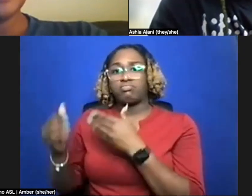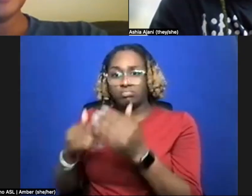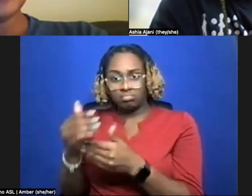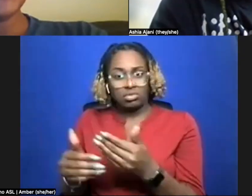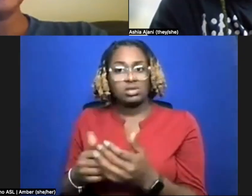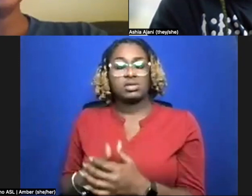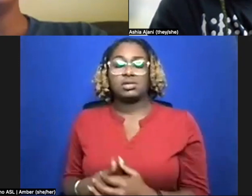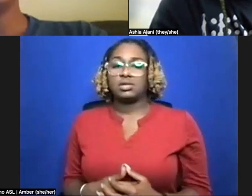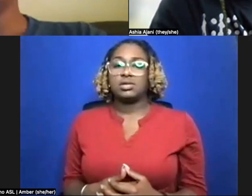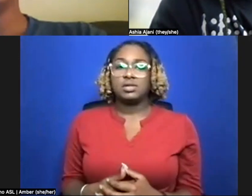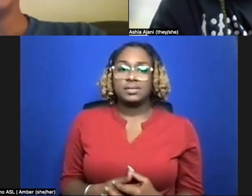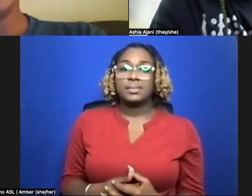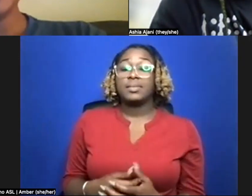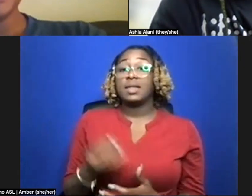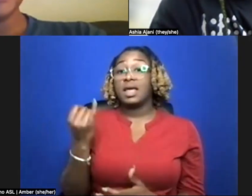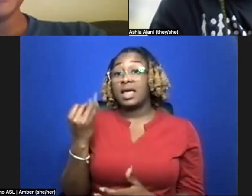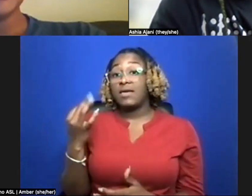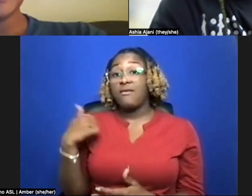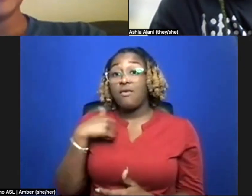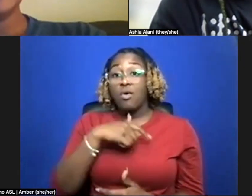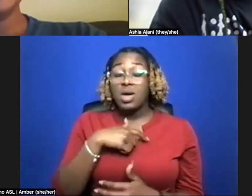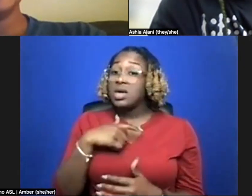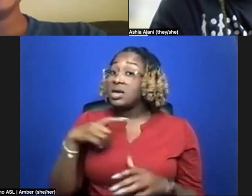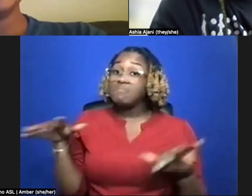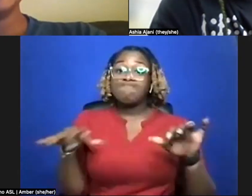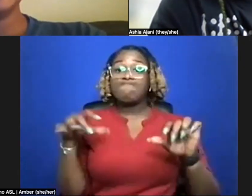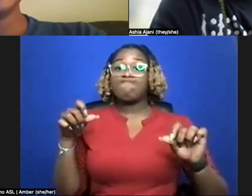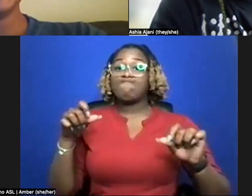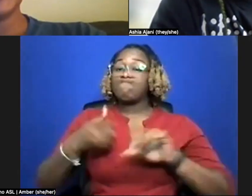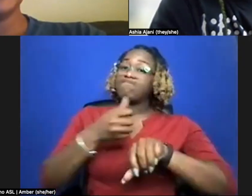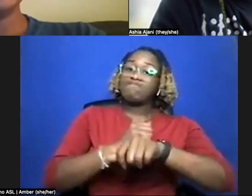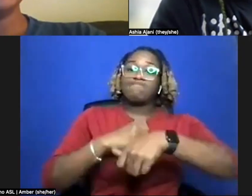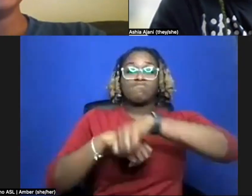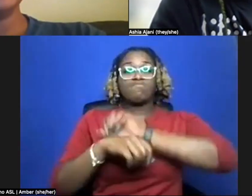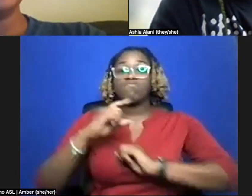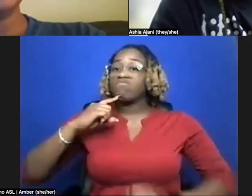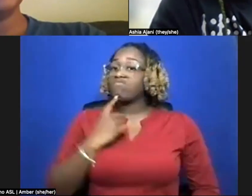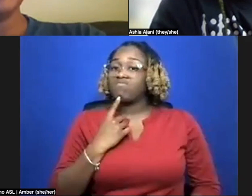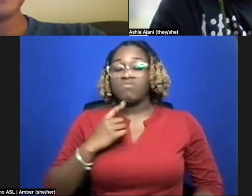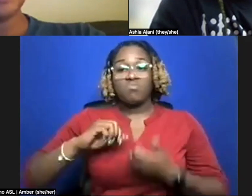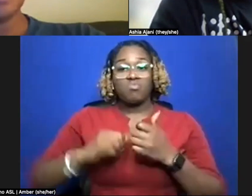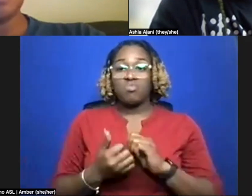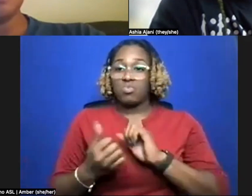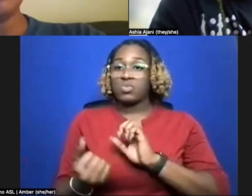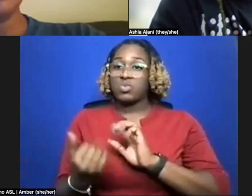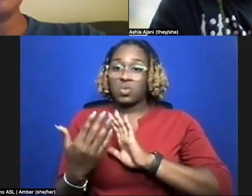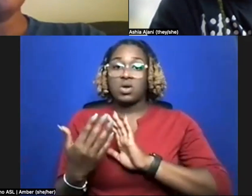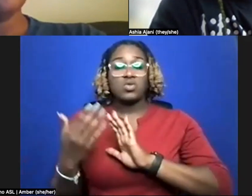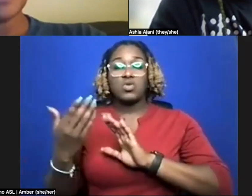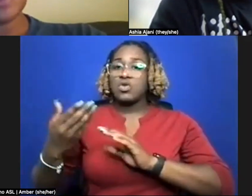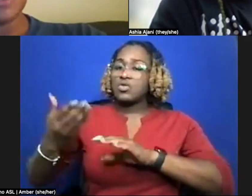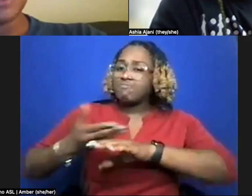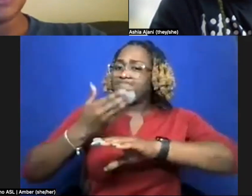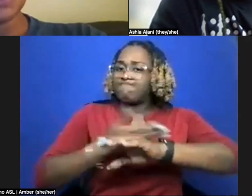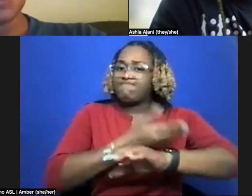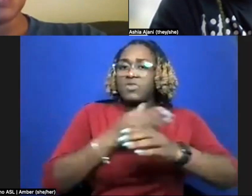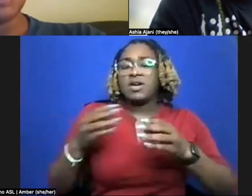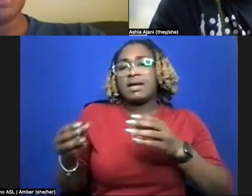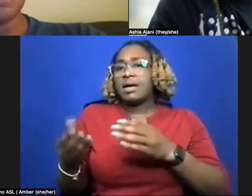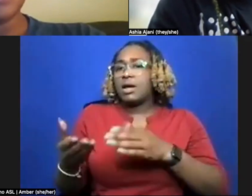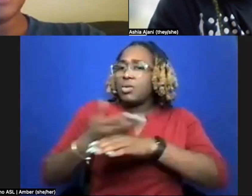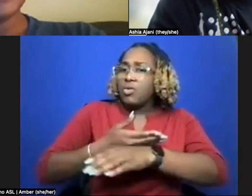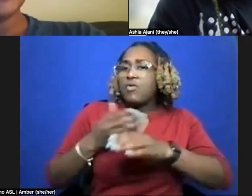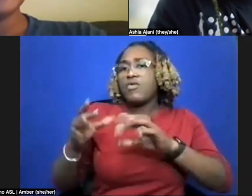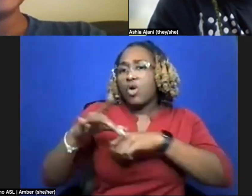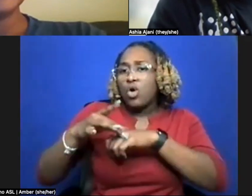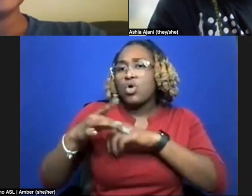if we do take seriously that the way to repair the Earth, repair our relationships with the Earth is,